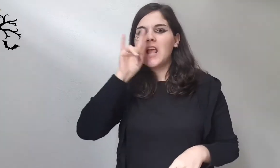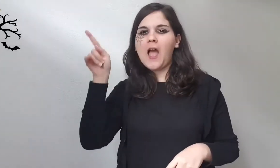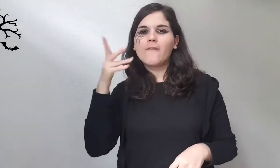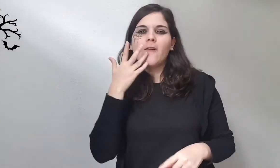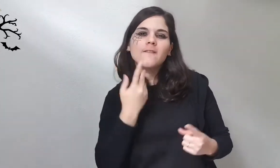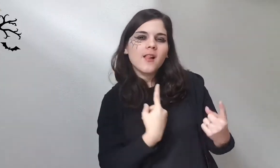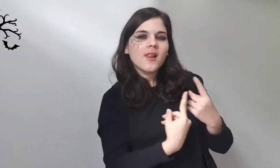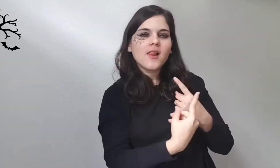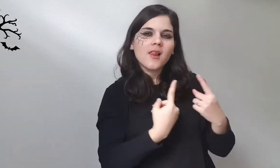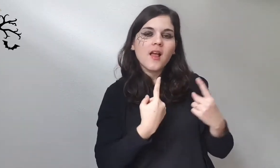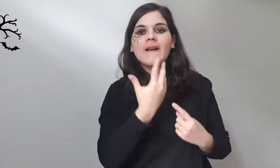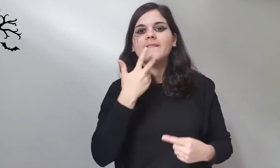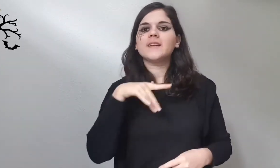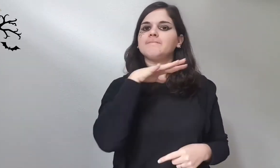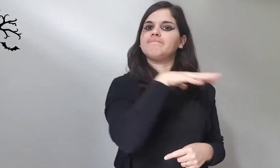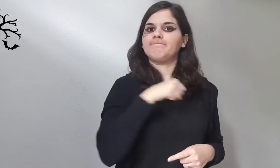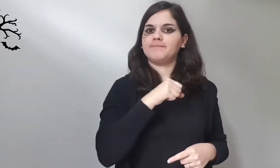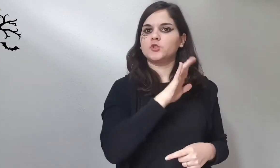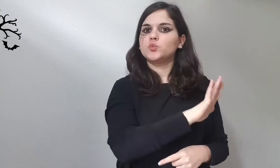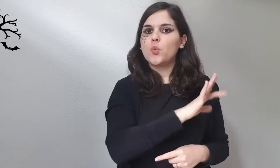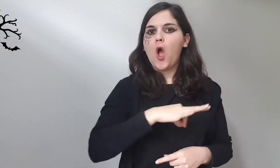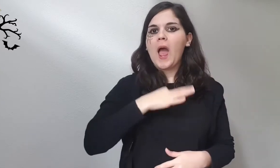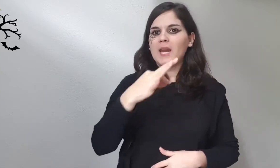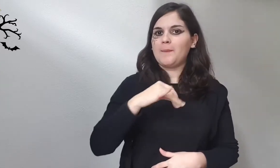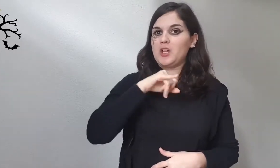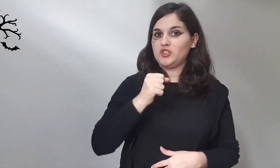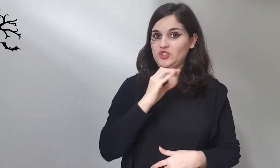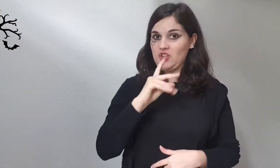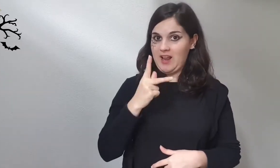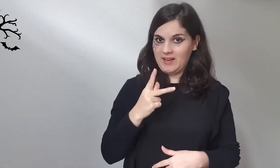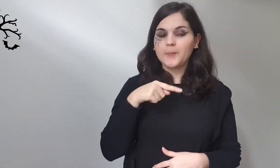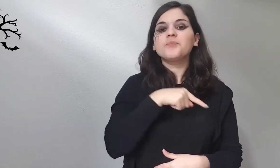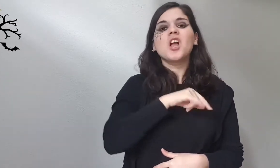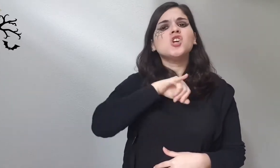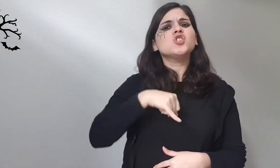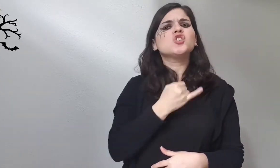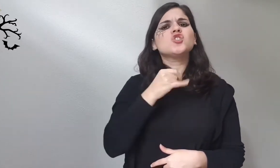so that day he wanted to convince Jack to sell him the soul.